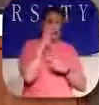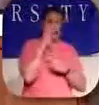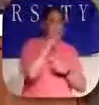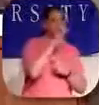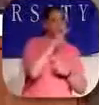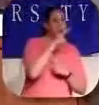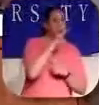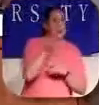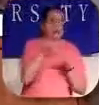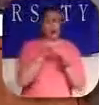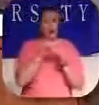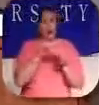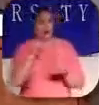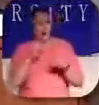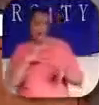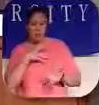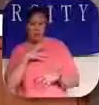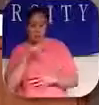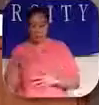And we feel comfortable because we see more people like us